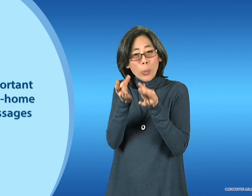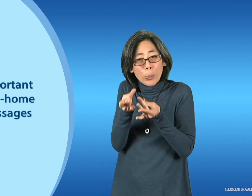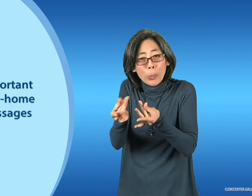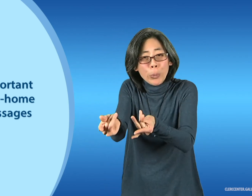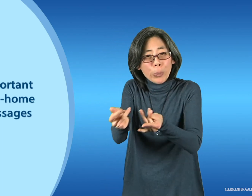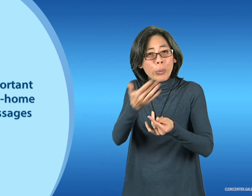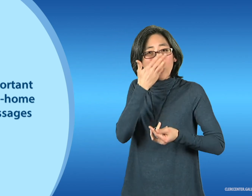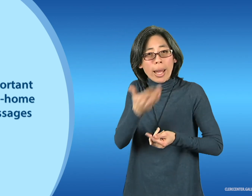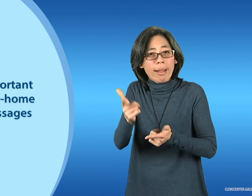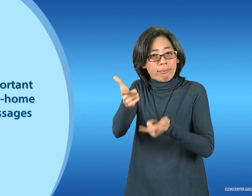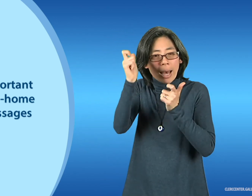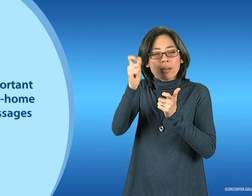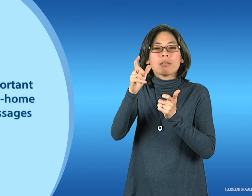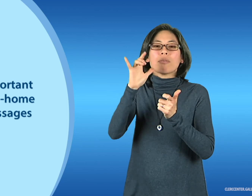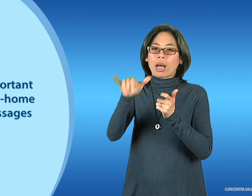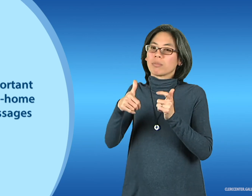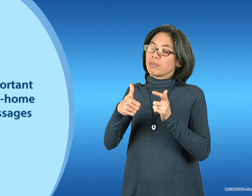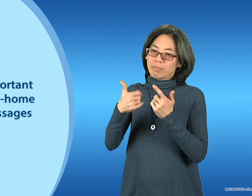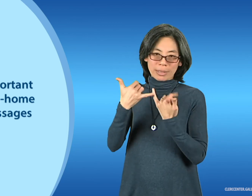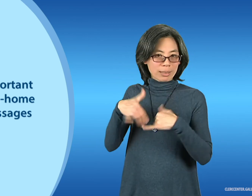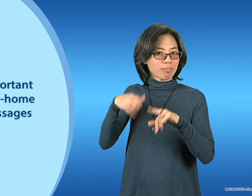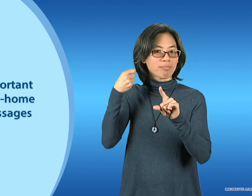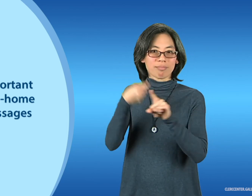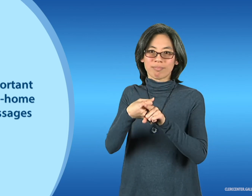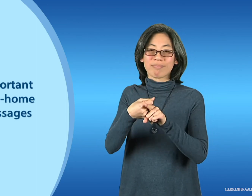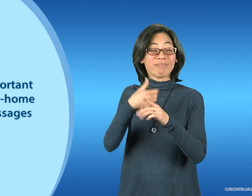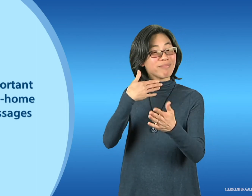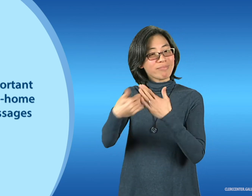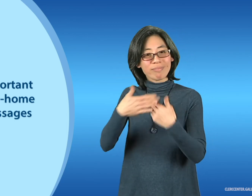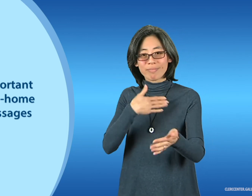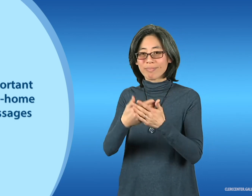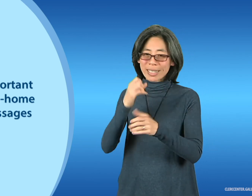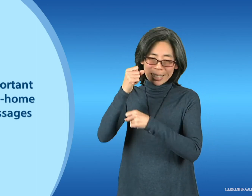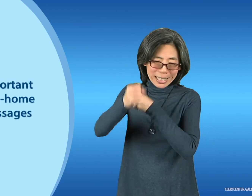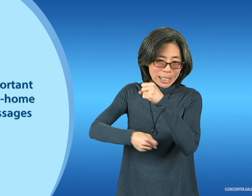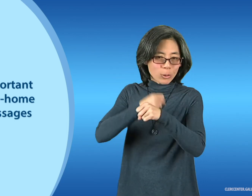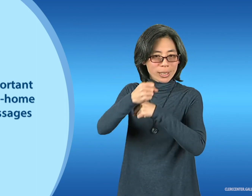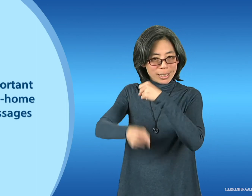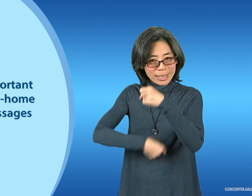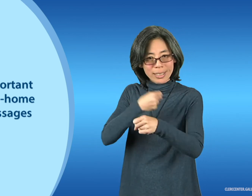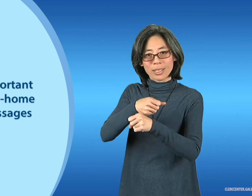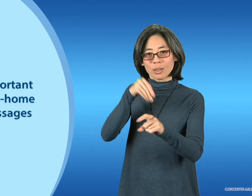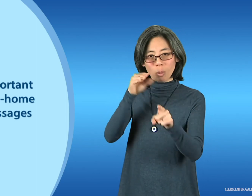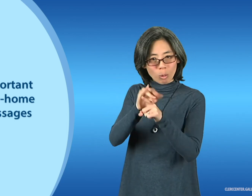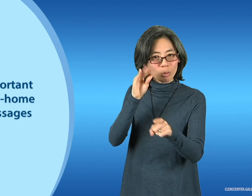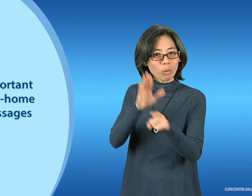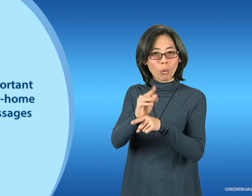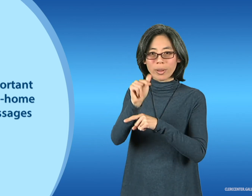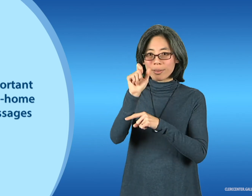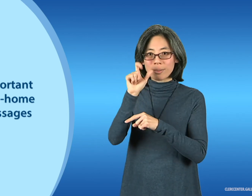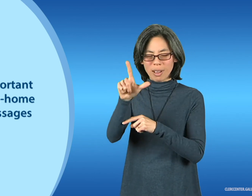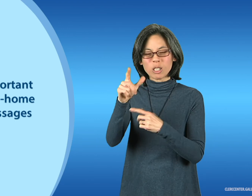is less smooth and less efficient than it could be. That impact is permanent despite years and years of exposure to the language later.